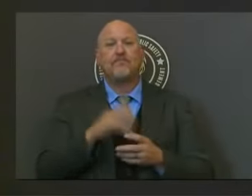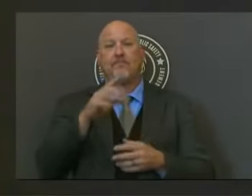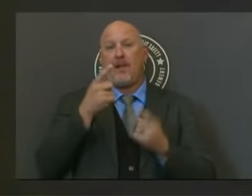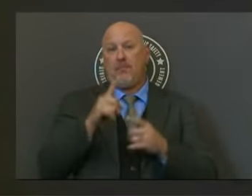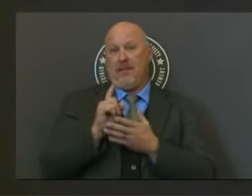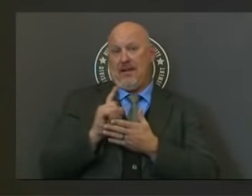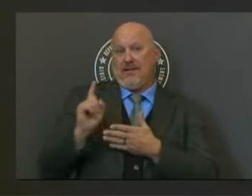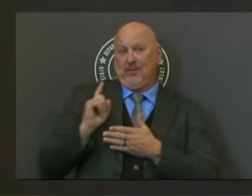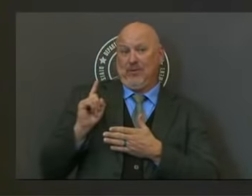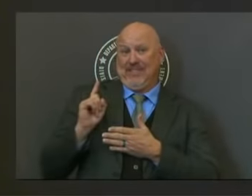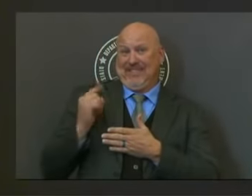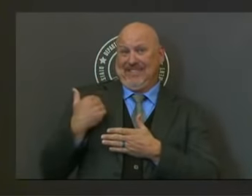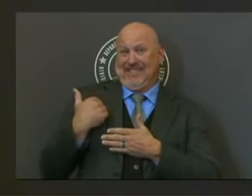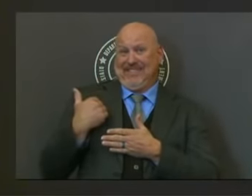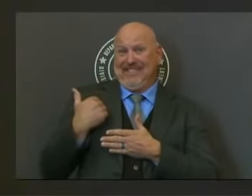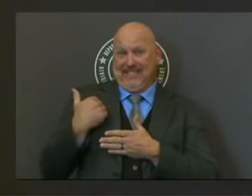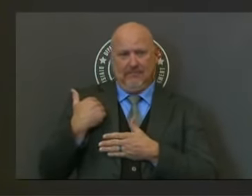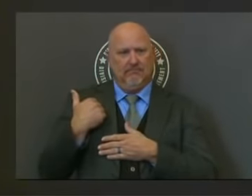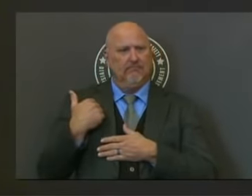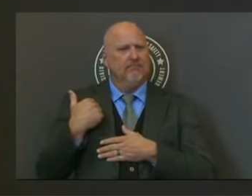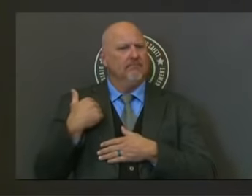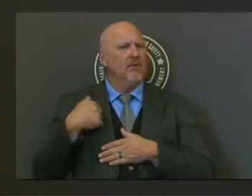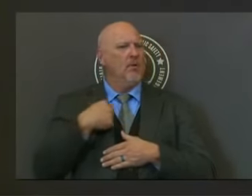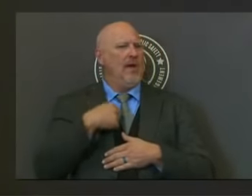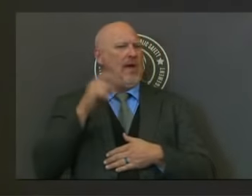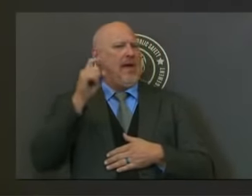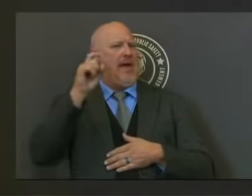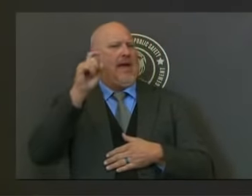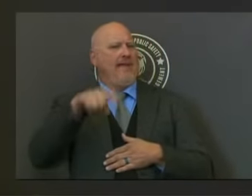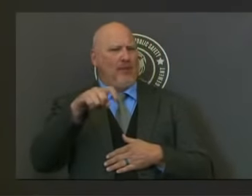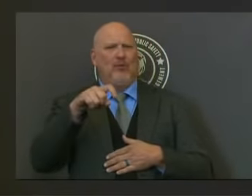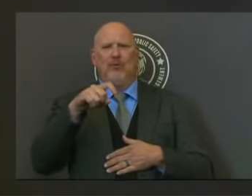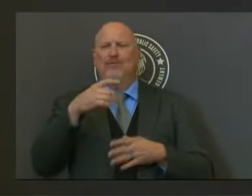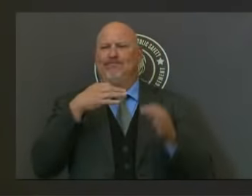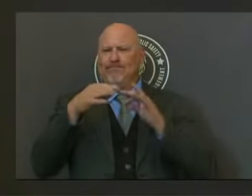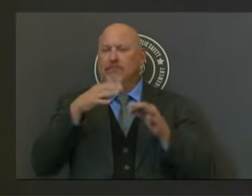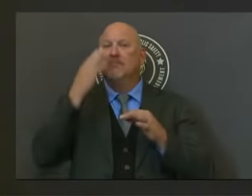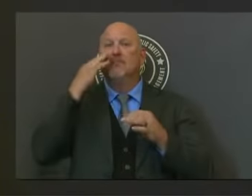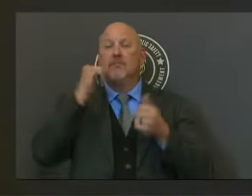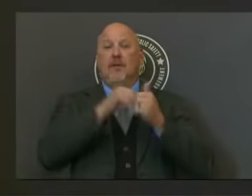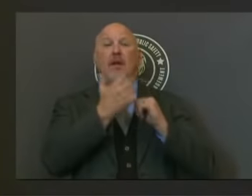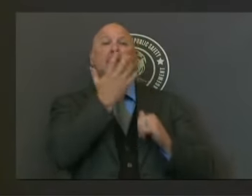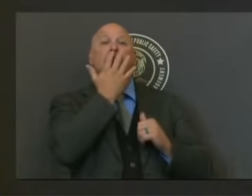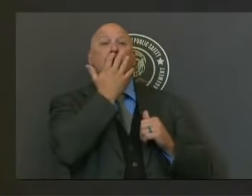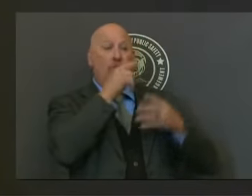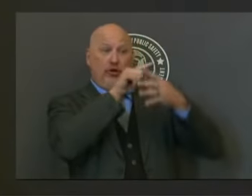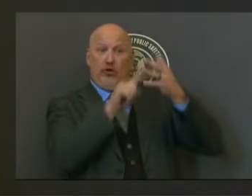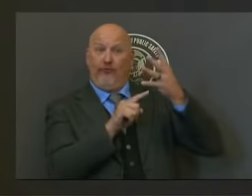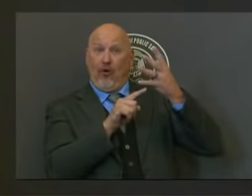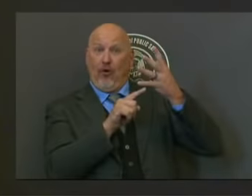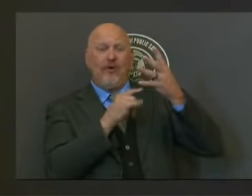transmission index it's going to help us at least